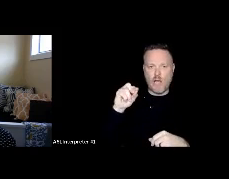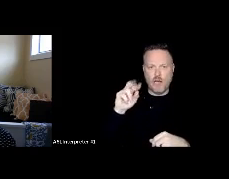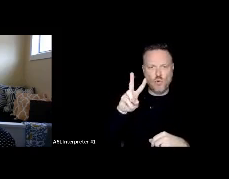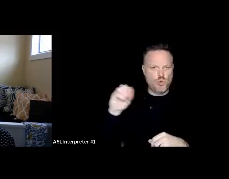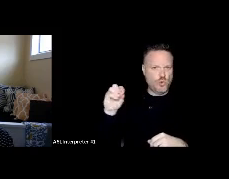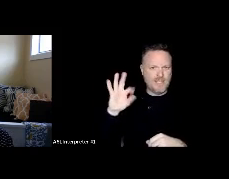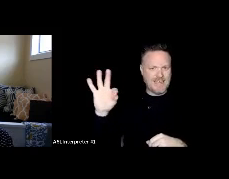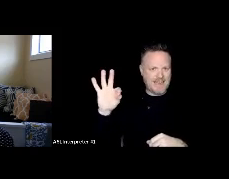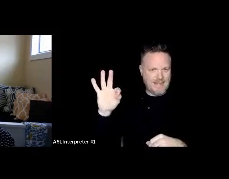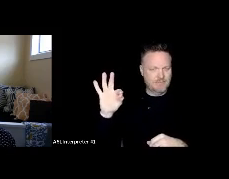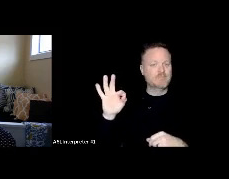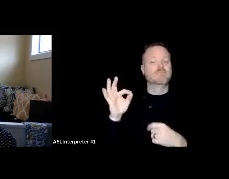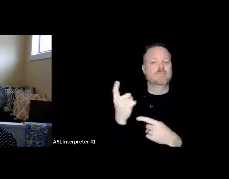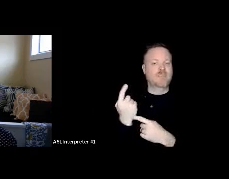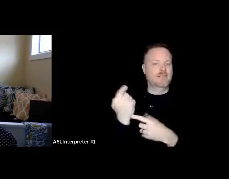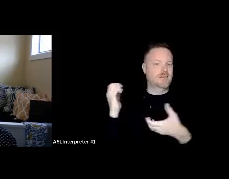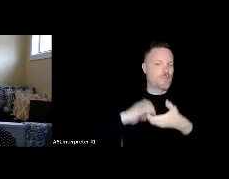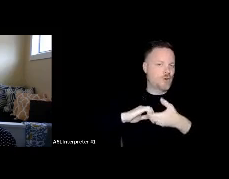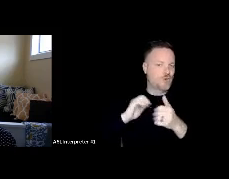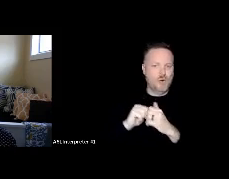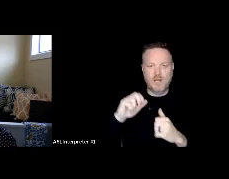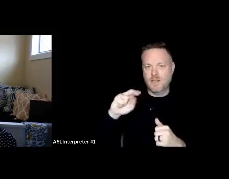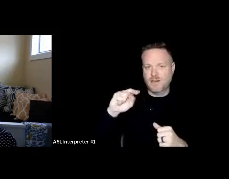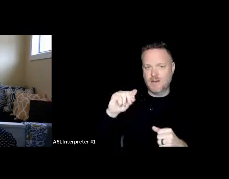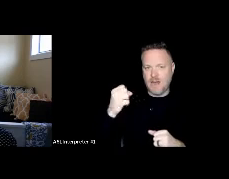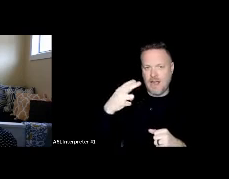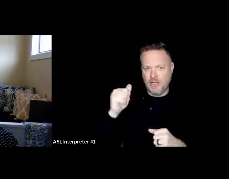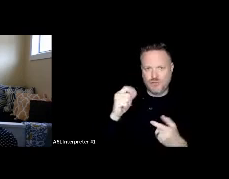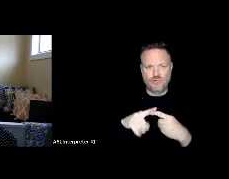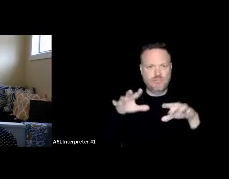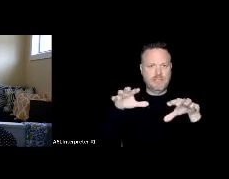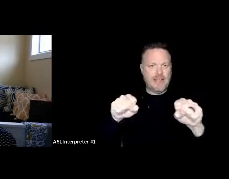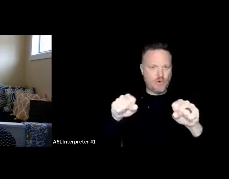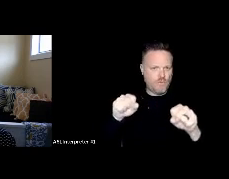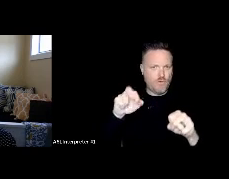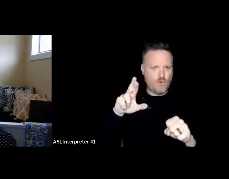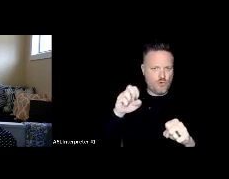year, I have partnered with NASHIA to take over REAP, because they have so many great